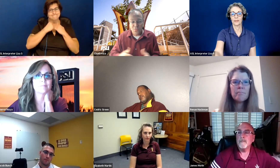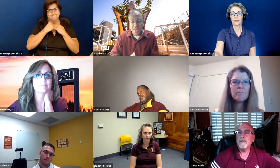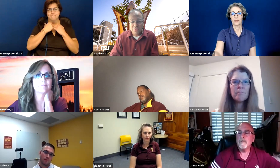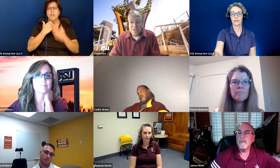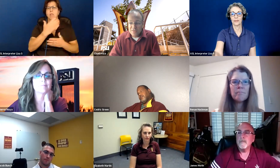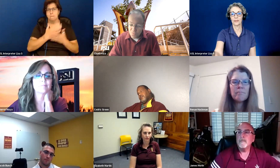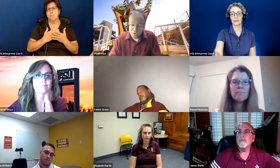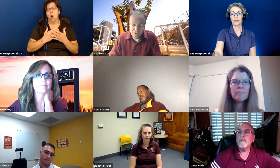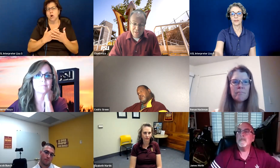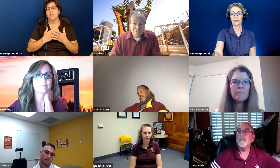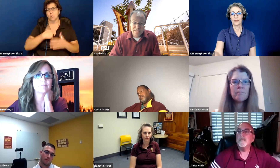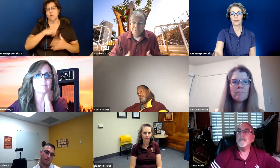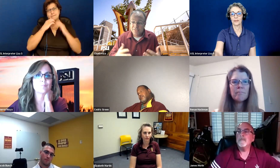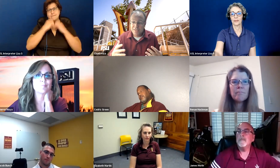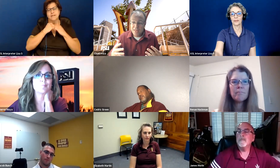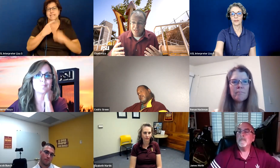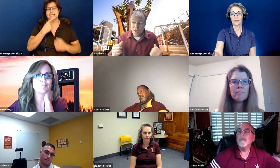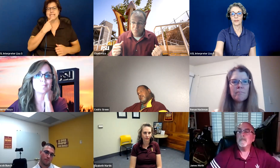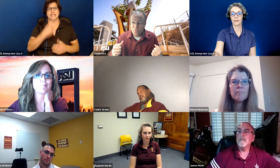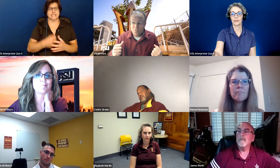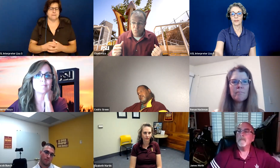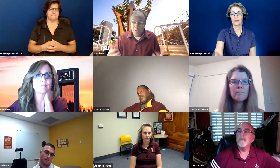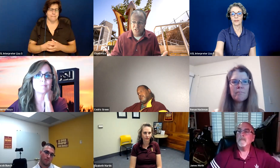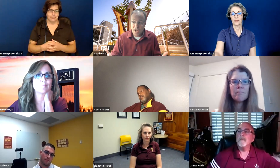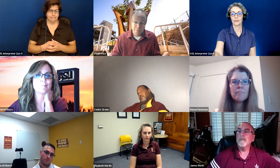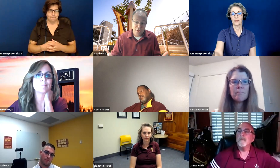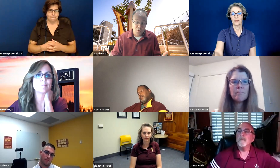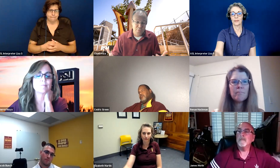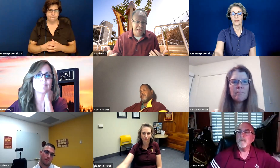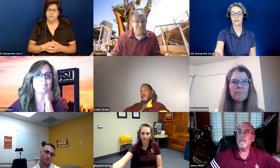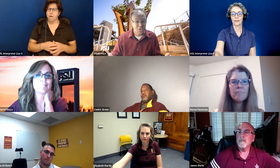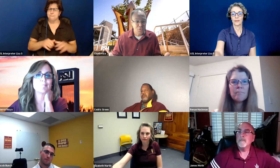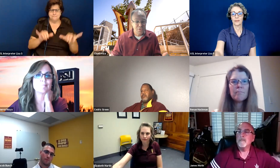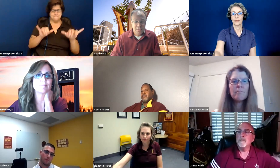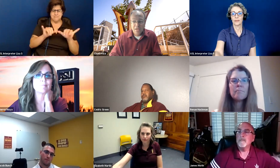that we have an affinity for says we're measured not by home excludes,